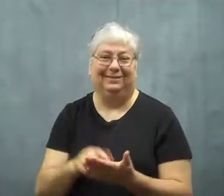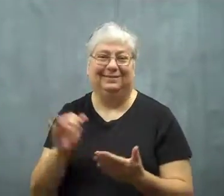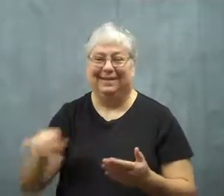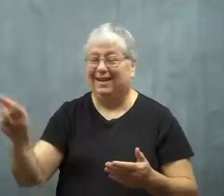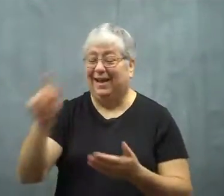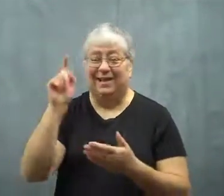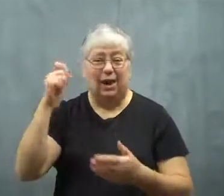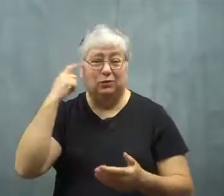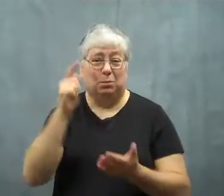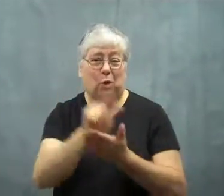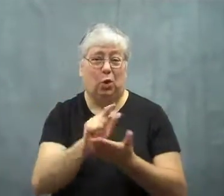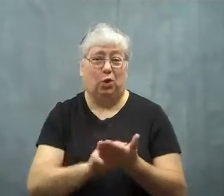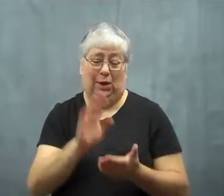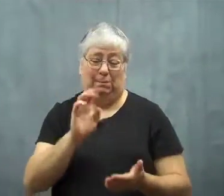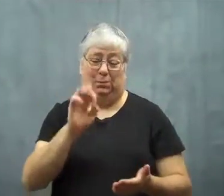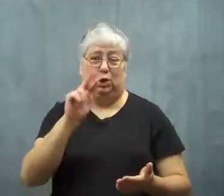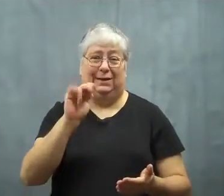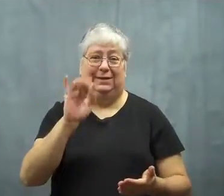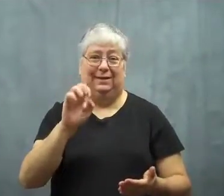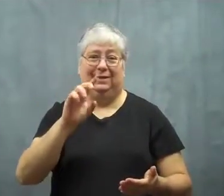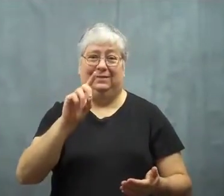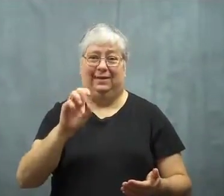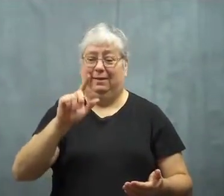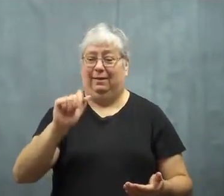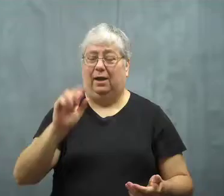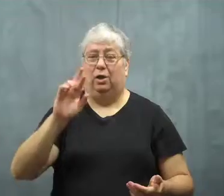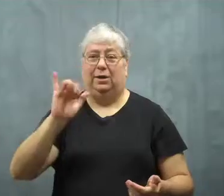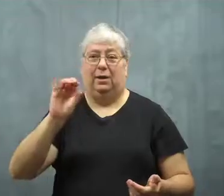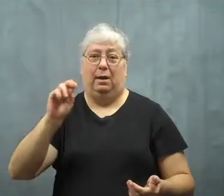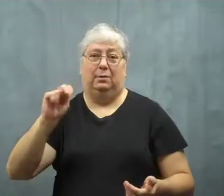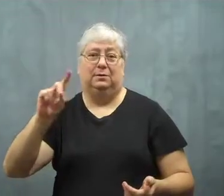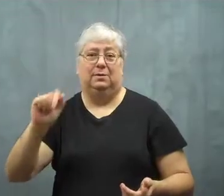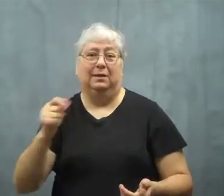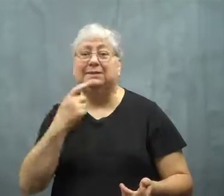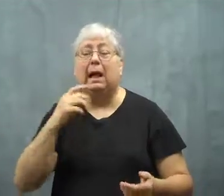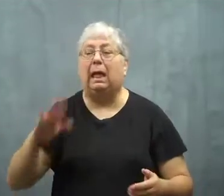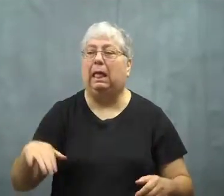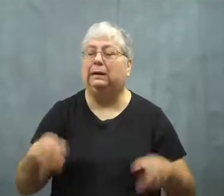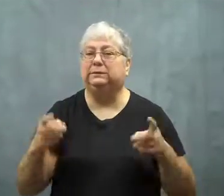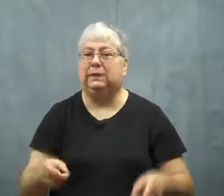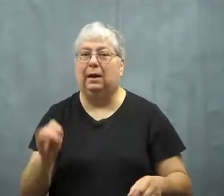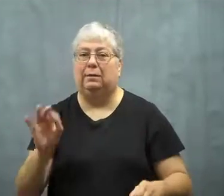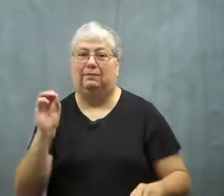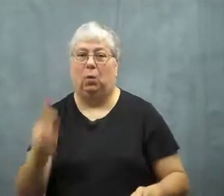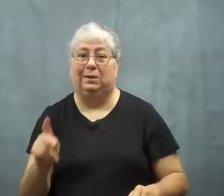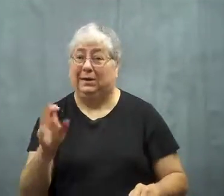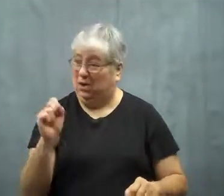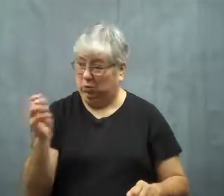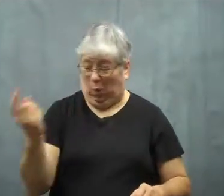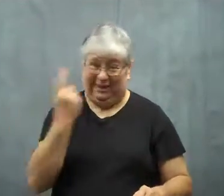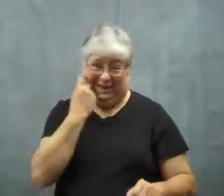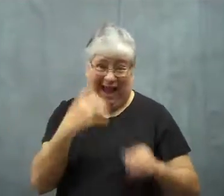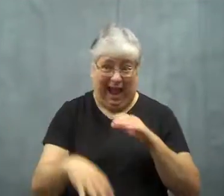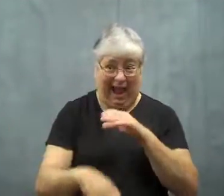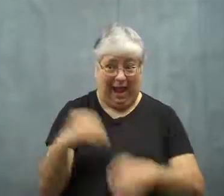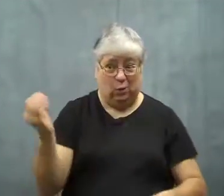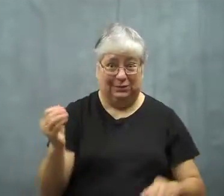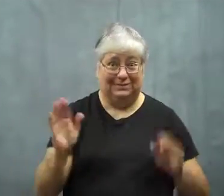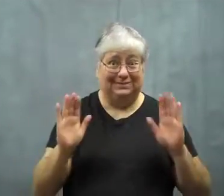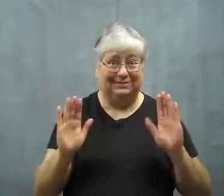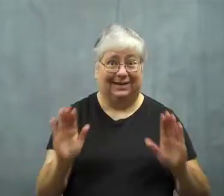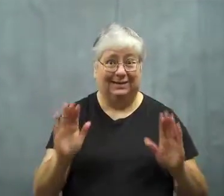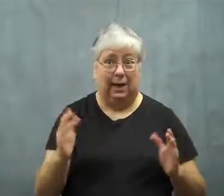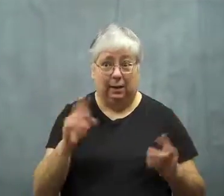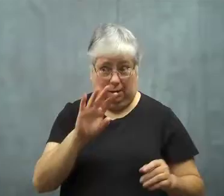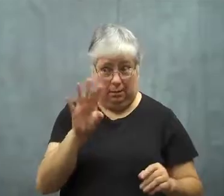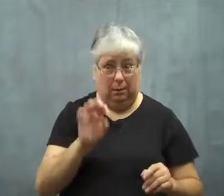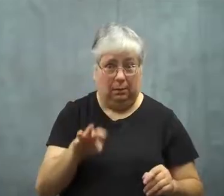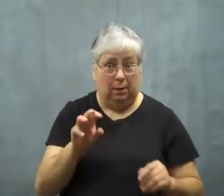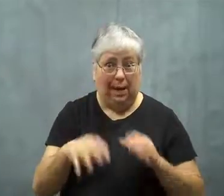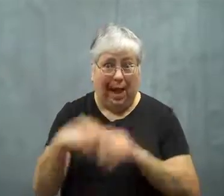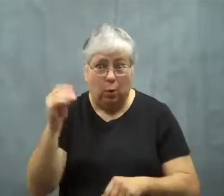Attorney Bernie de la Rionda said it had not been decided upon yet.